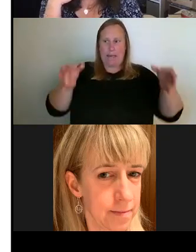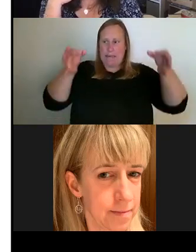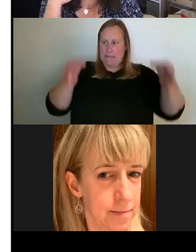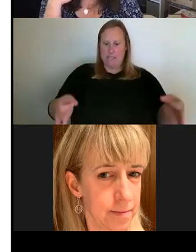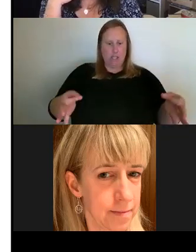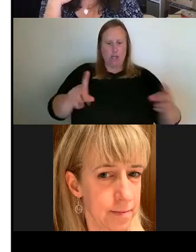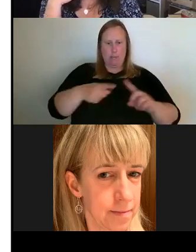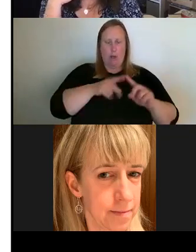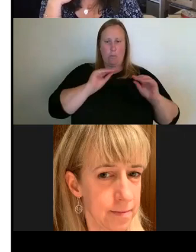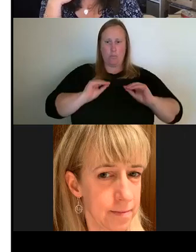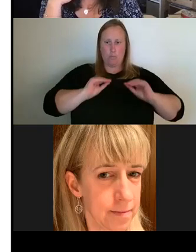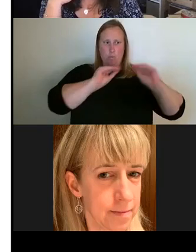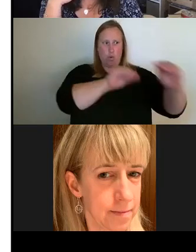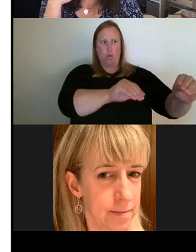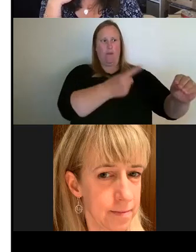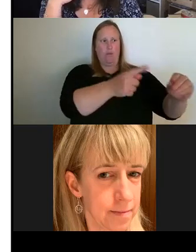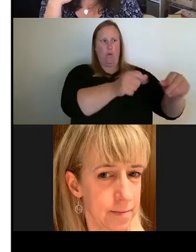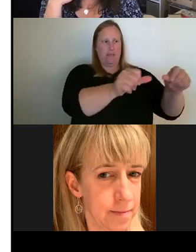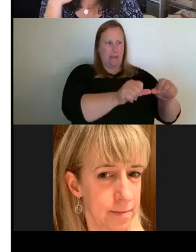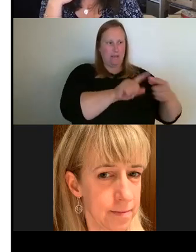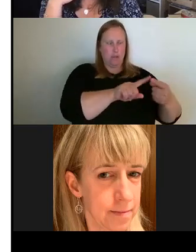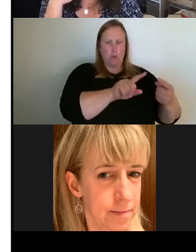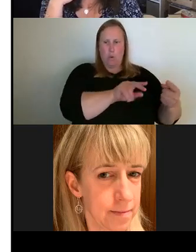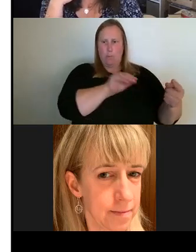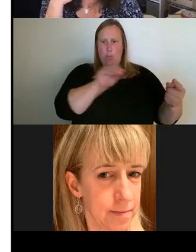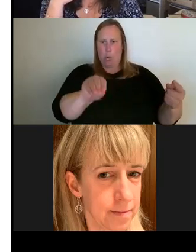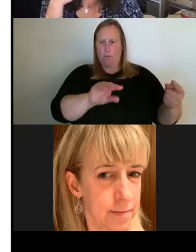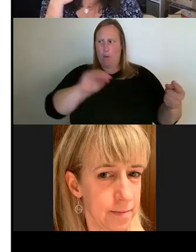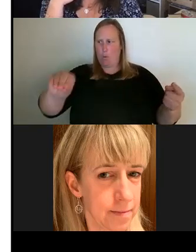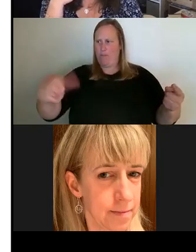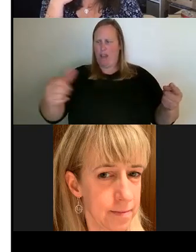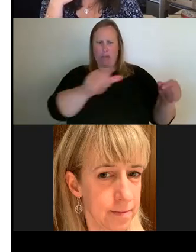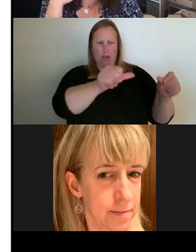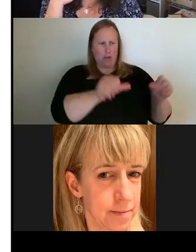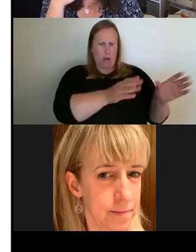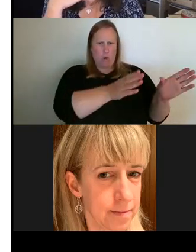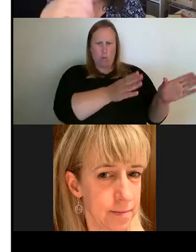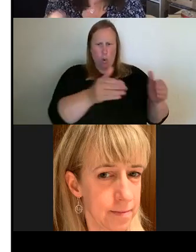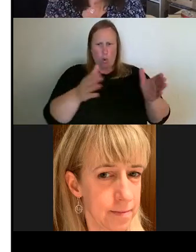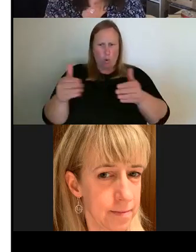one space to another let alone all the other issues that all of you have been sharing like if a person